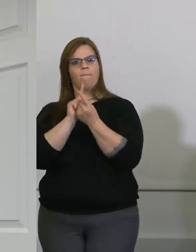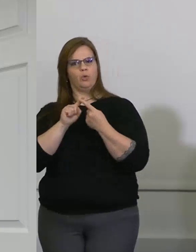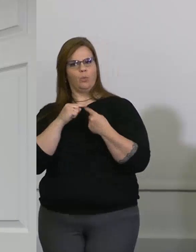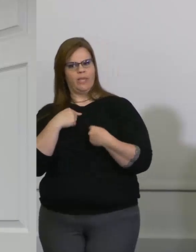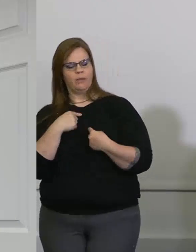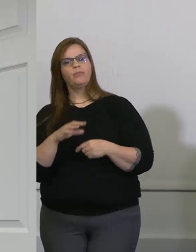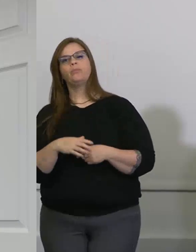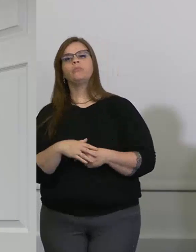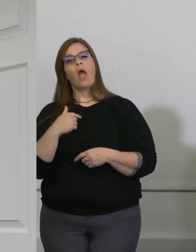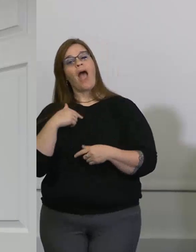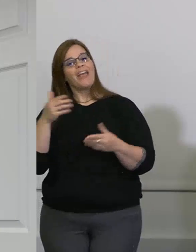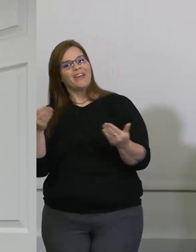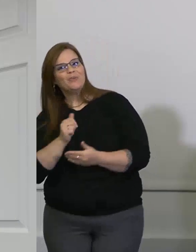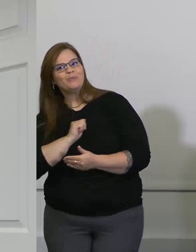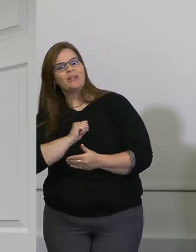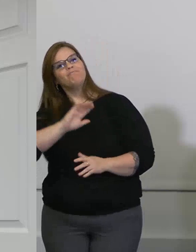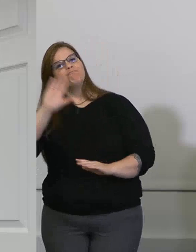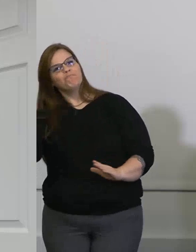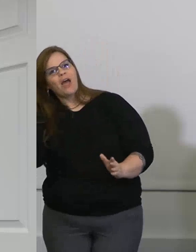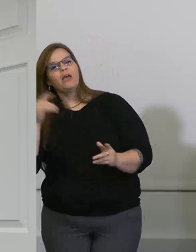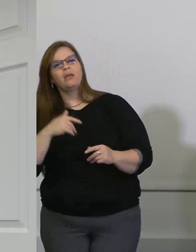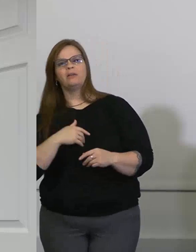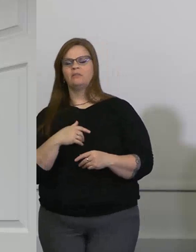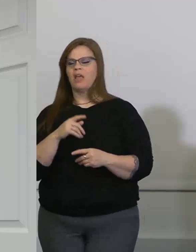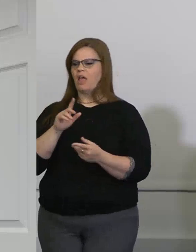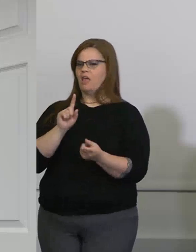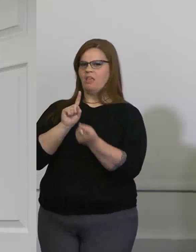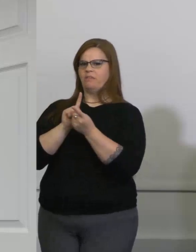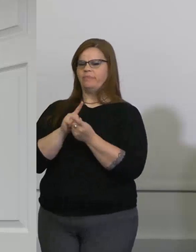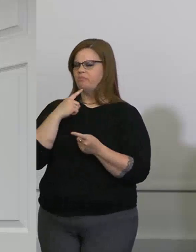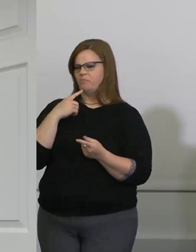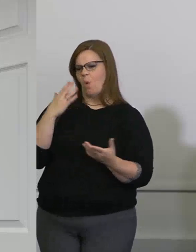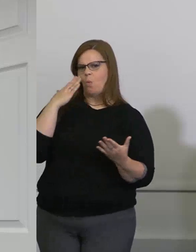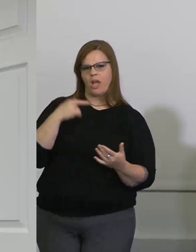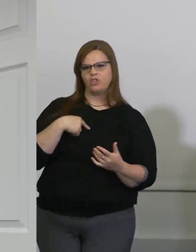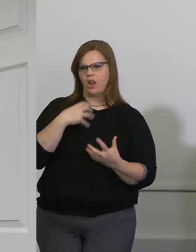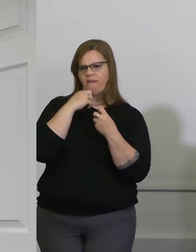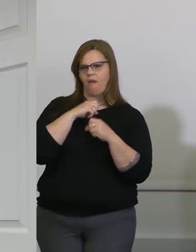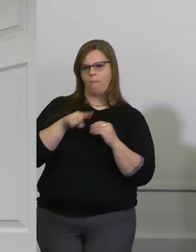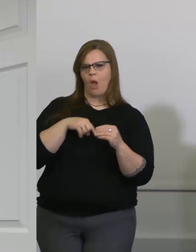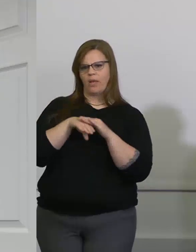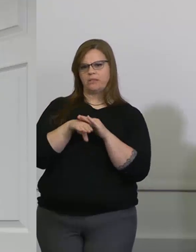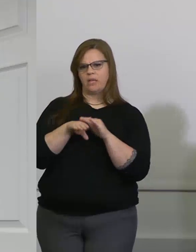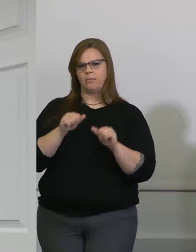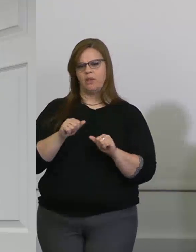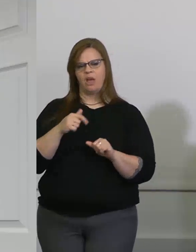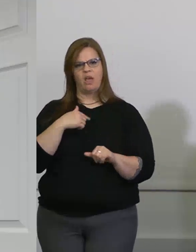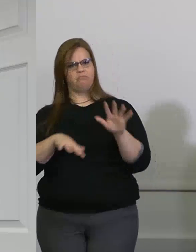they're like, why should I care about accessibility? And it took me by surprise, right.